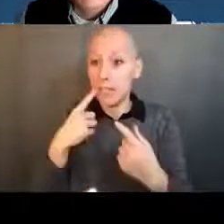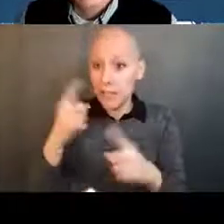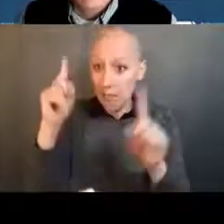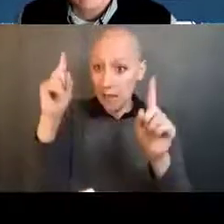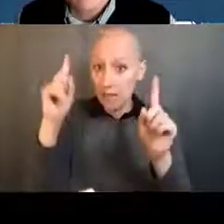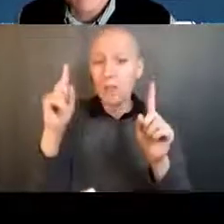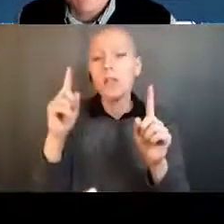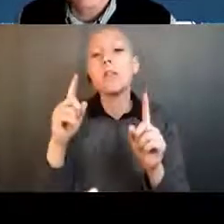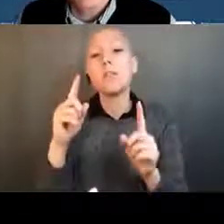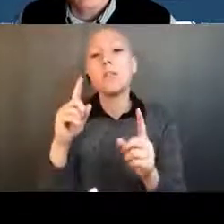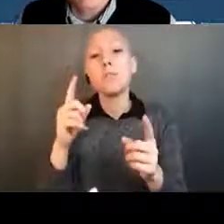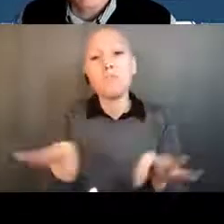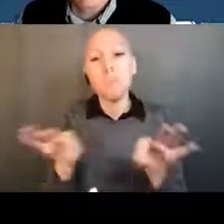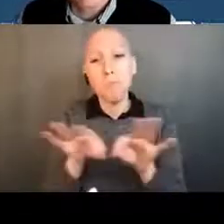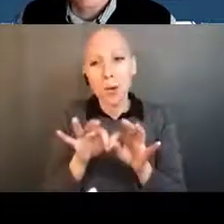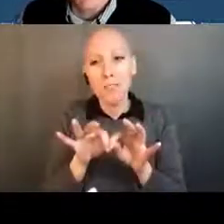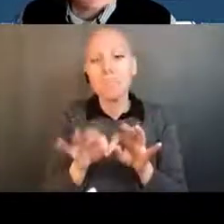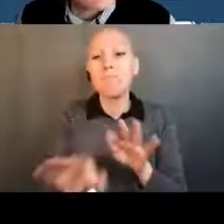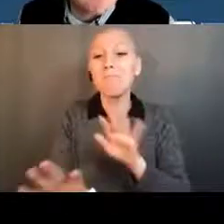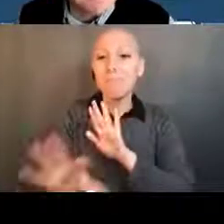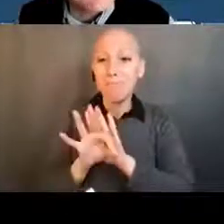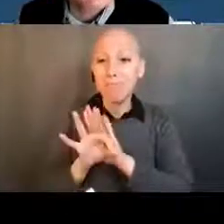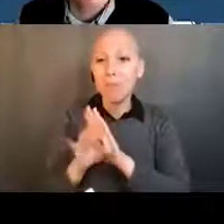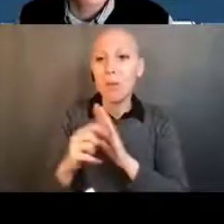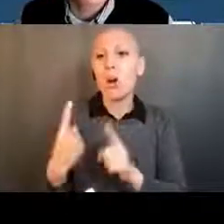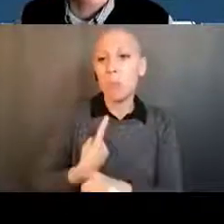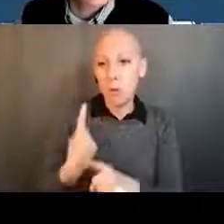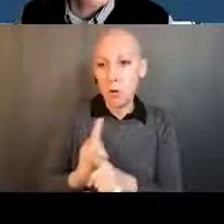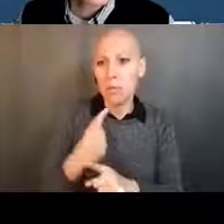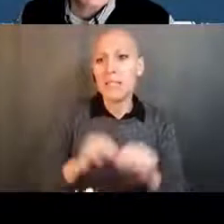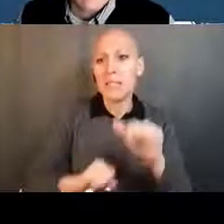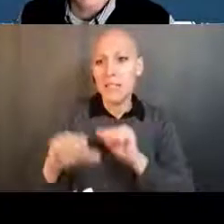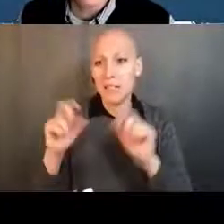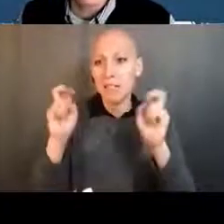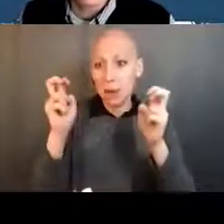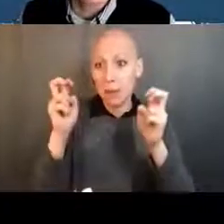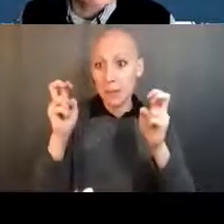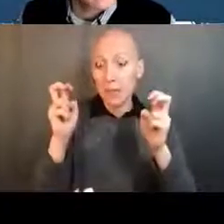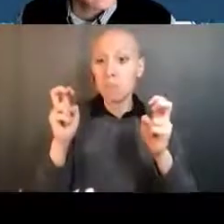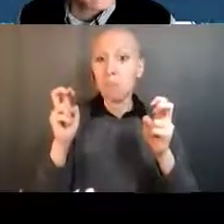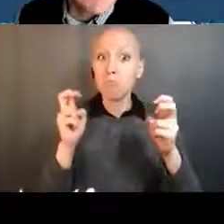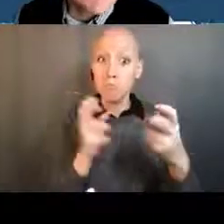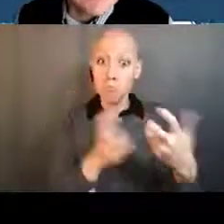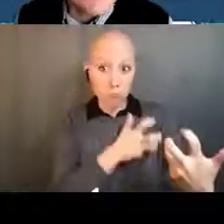and what I mean by that is, one that fits your expertise but that also aligns with the mission of the IC.